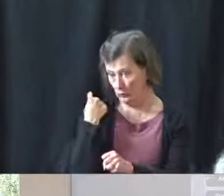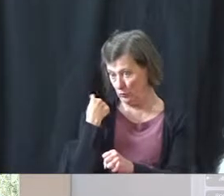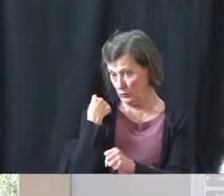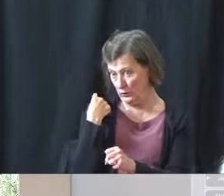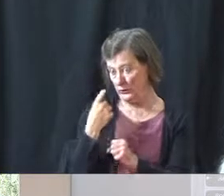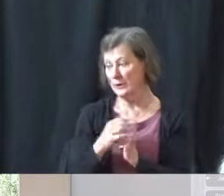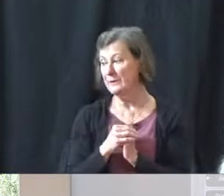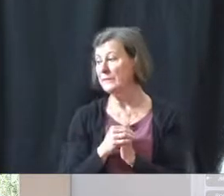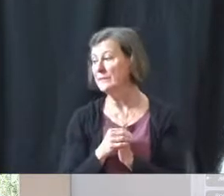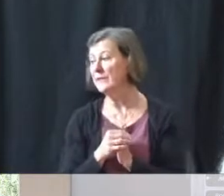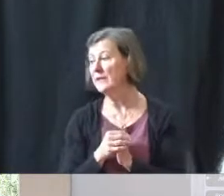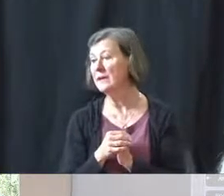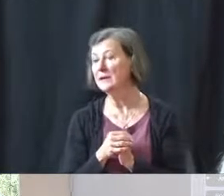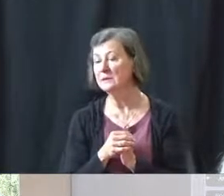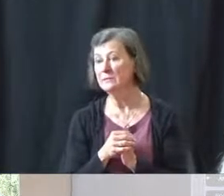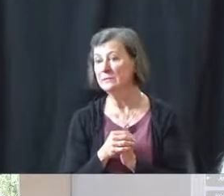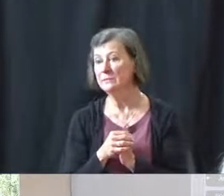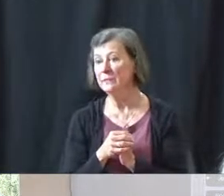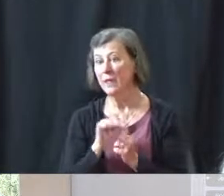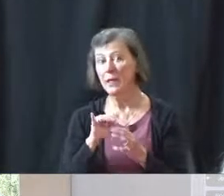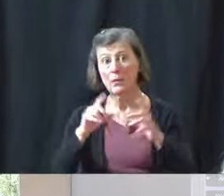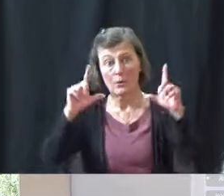And, these plaques live on the front wall.